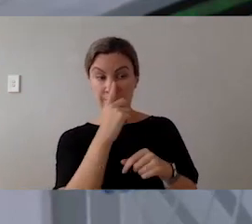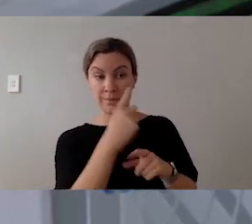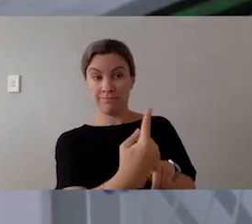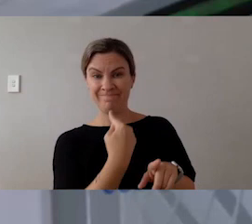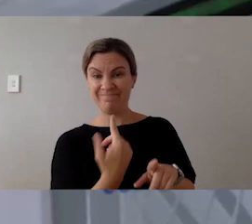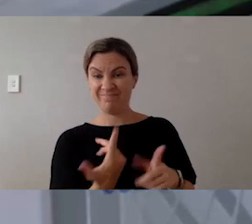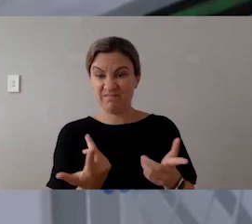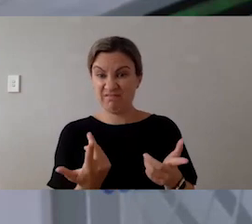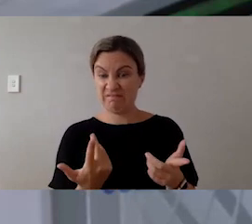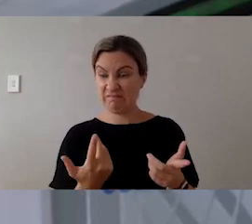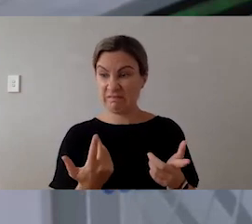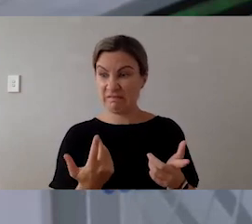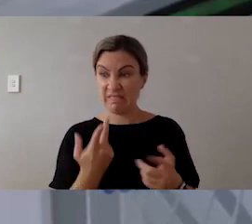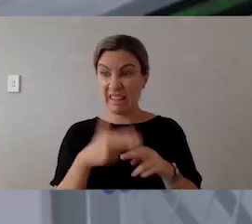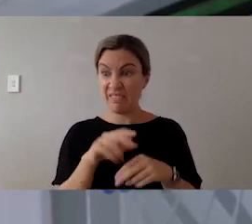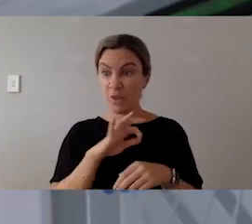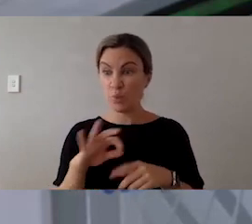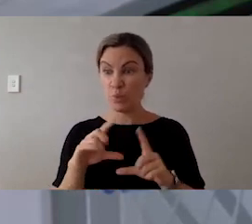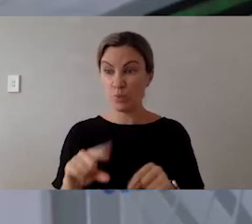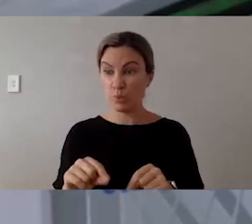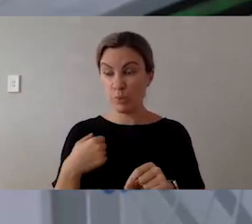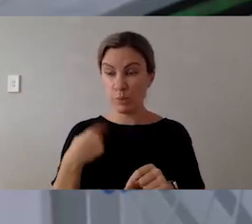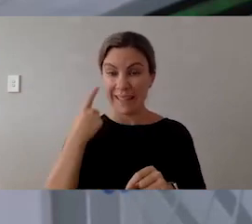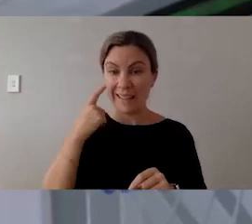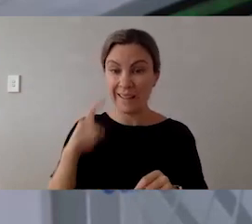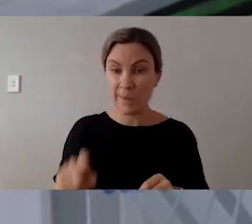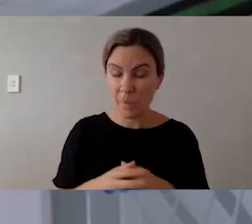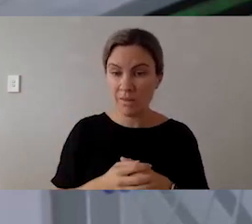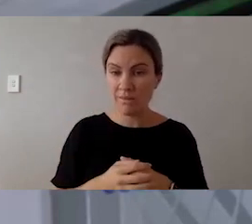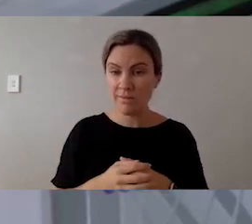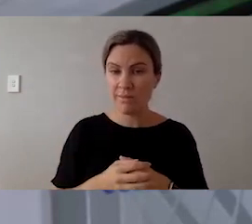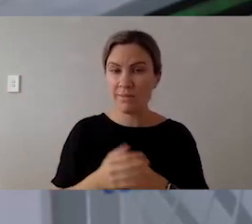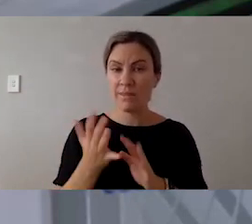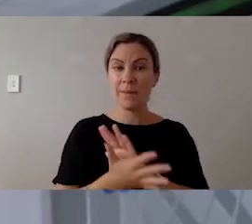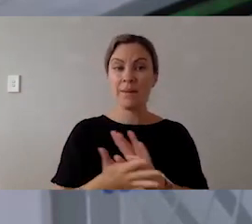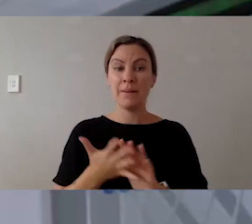so we ignore it." My challenge to you is we ignore that at our peril.